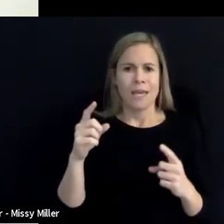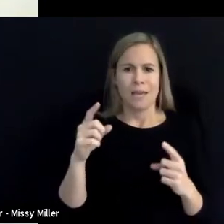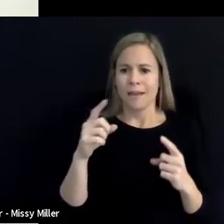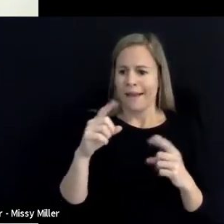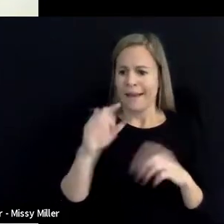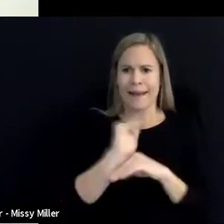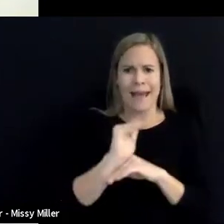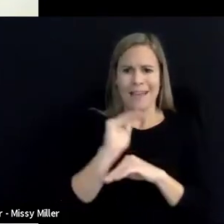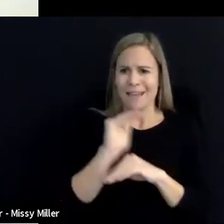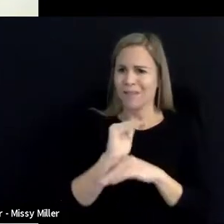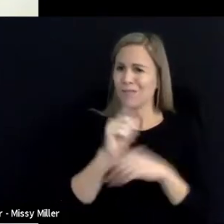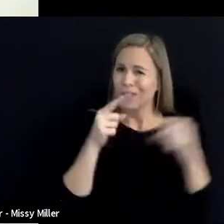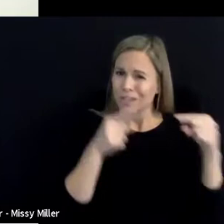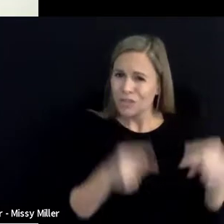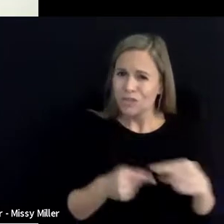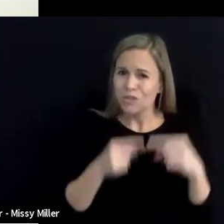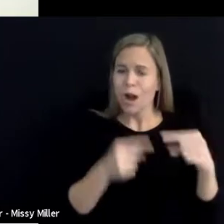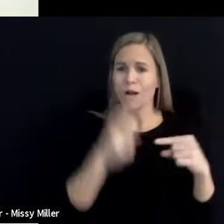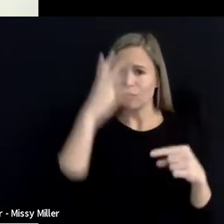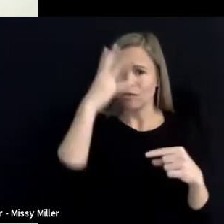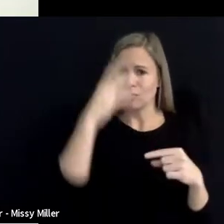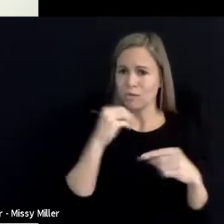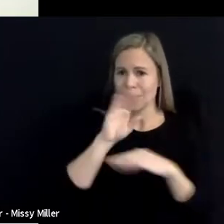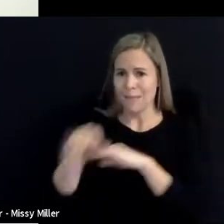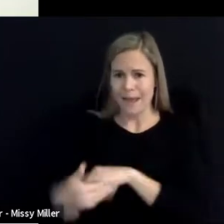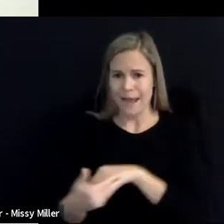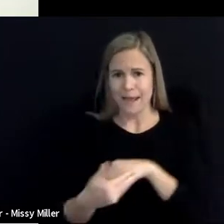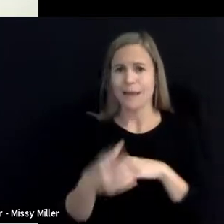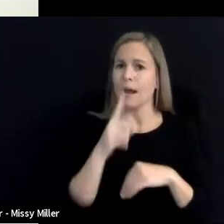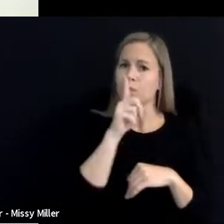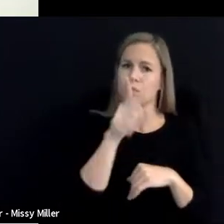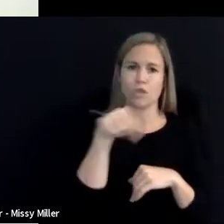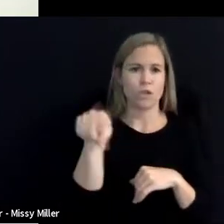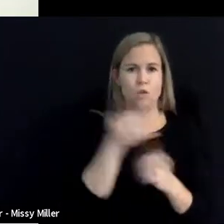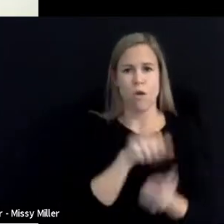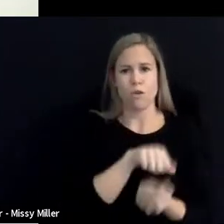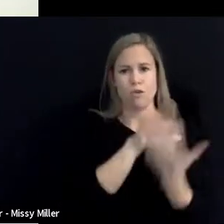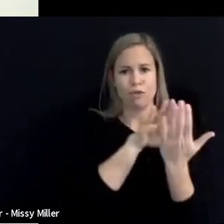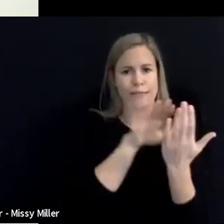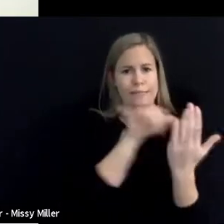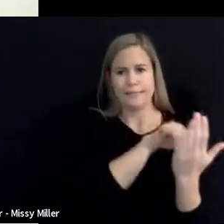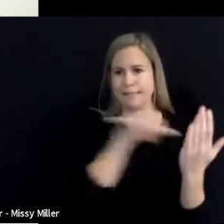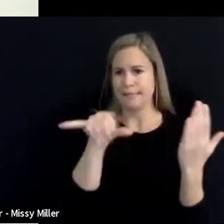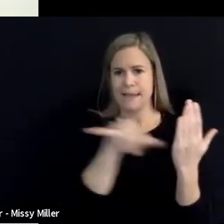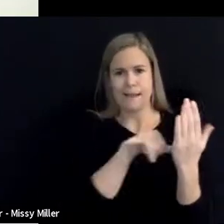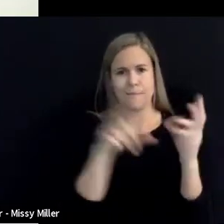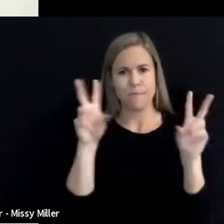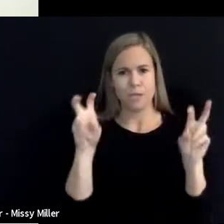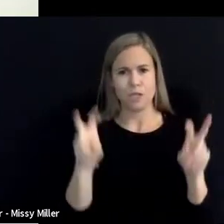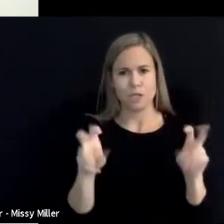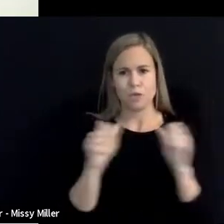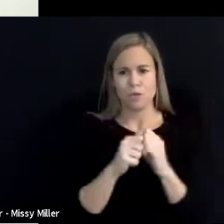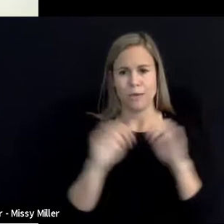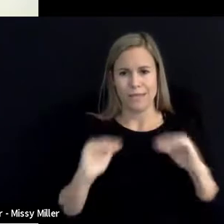Now, sleep is an issue, I'm sure all of you face with your kids from time to time, especially, kids with deaf-blindness.